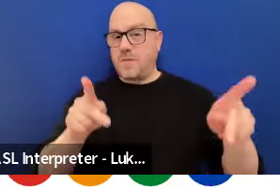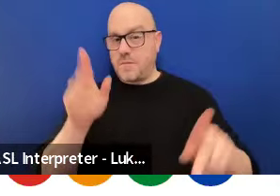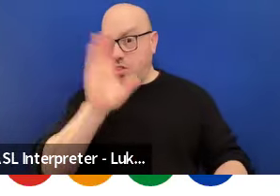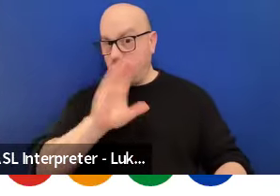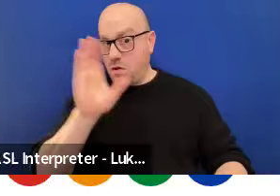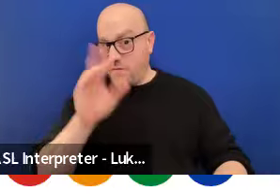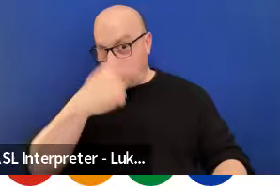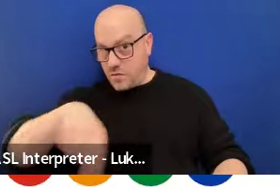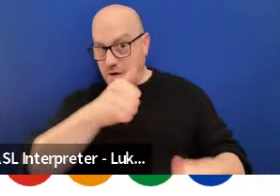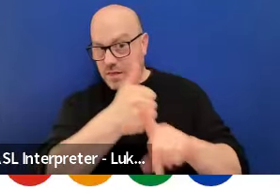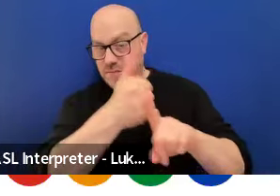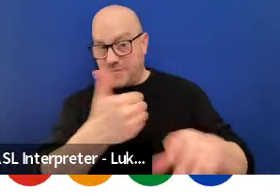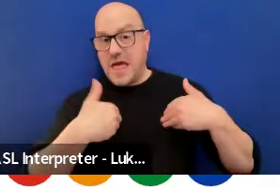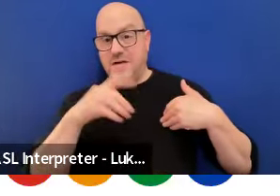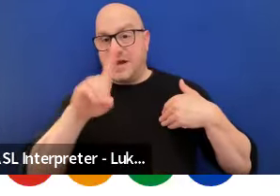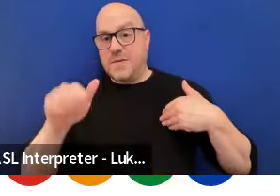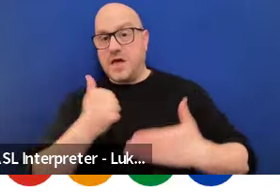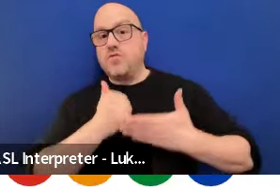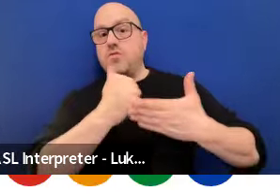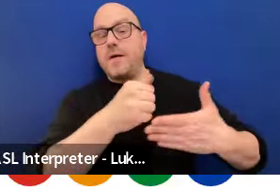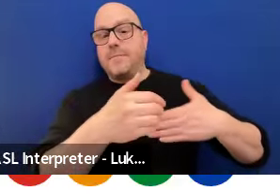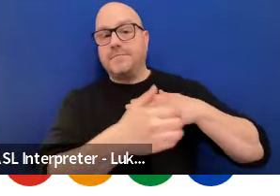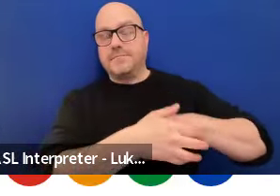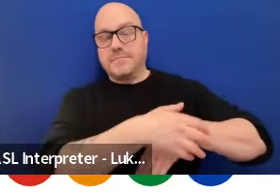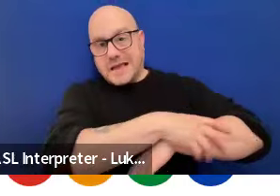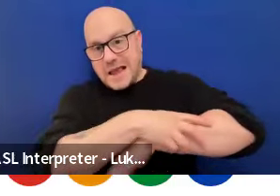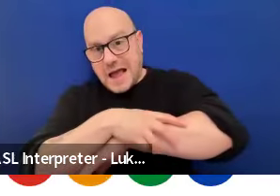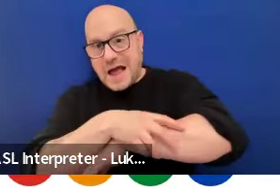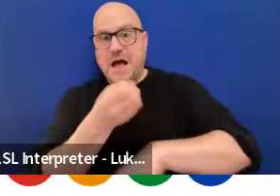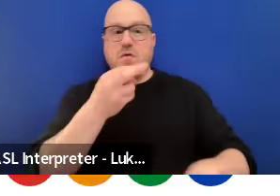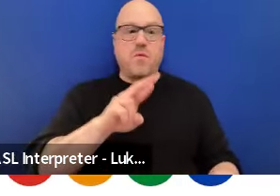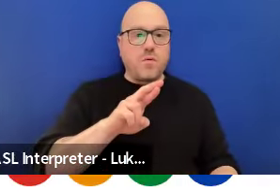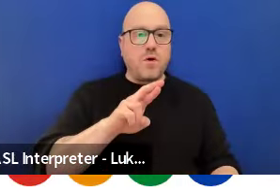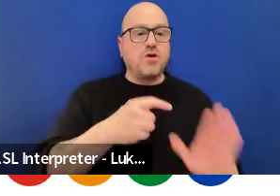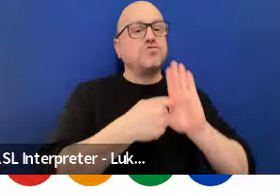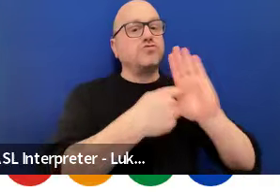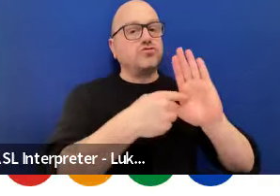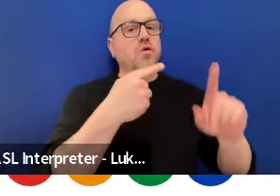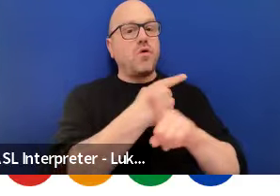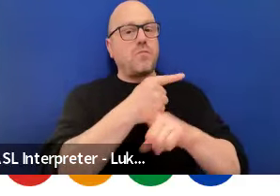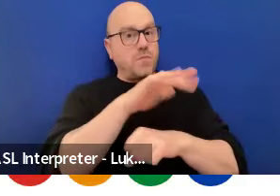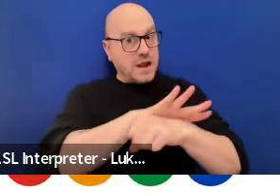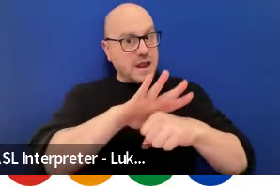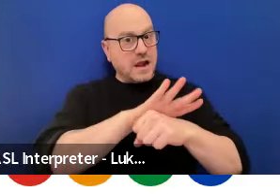EDUCATION AND MAKING SURE FOLKS ARE LOOKING FOR INDIVIDUALS WHO HAVE DISABILITIES TO HELP GUIDE